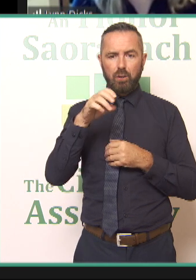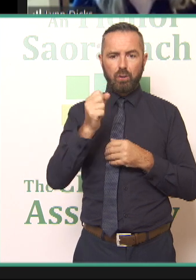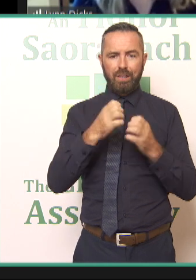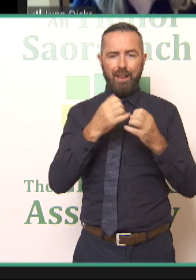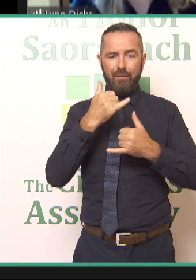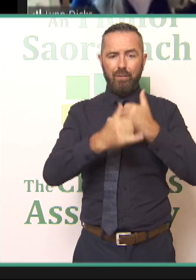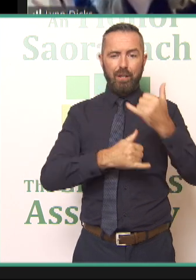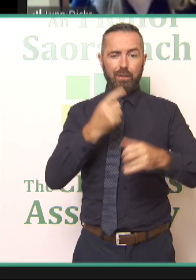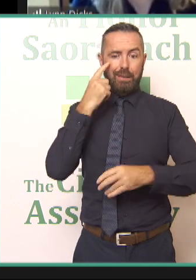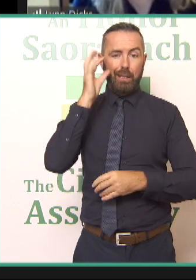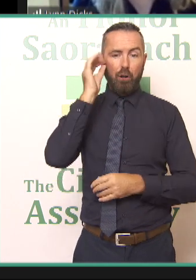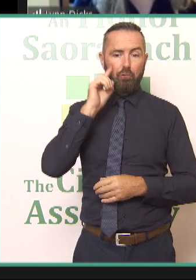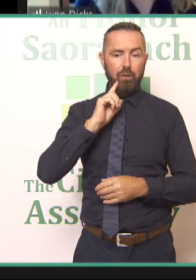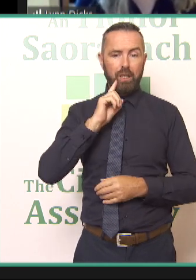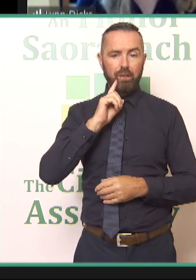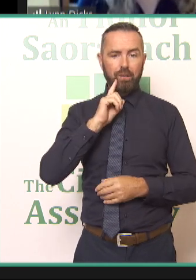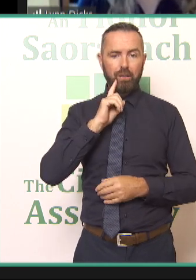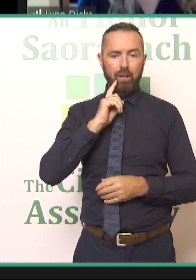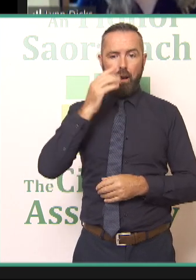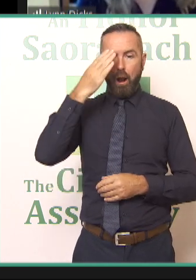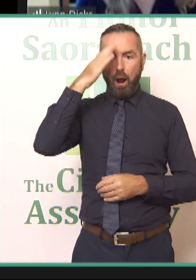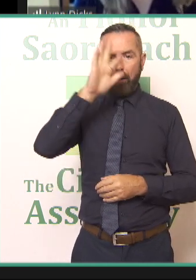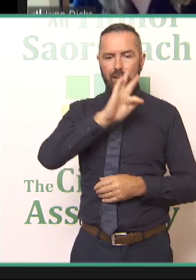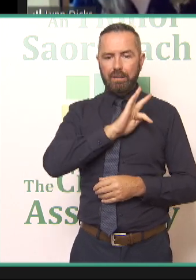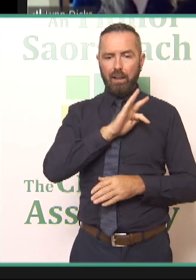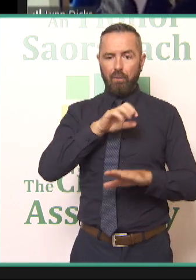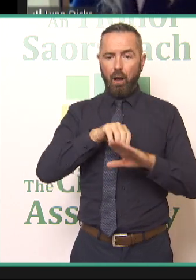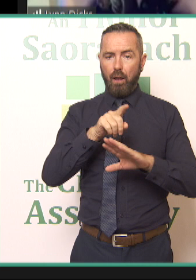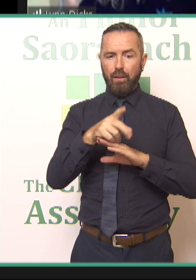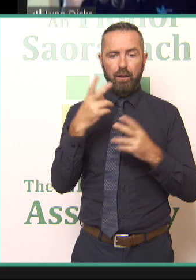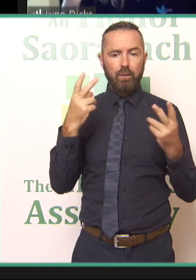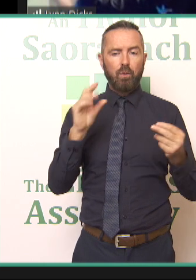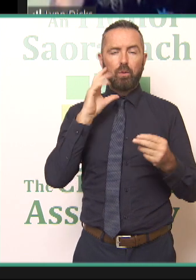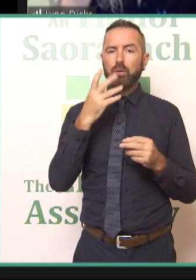coloration we didn't put Ireland itself onto that scale because it was it would have dominated